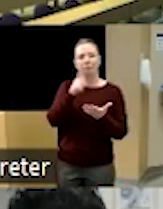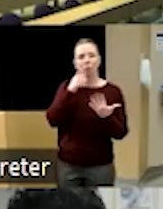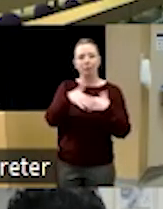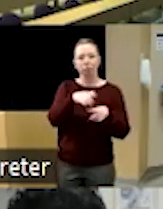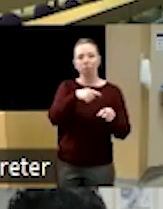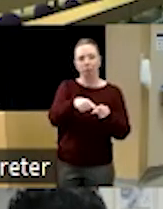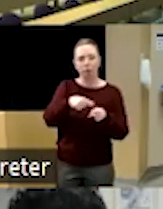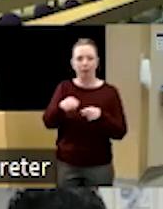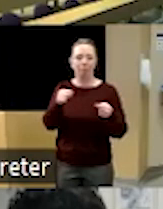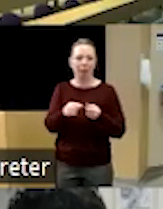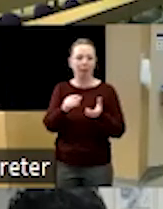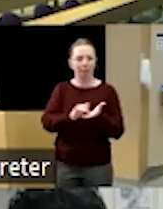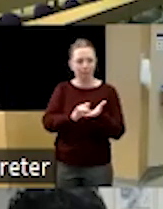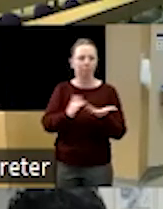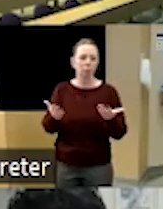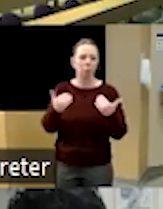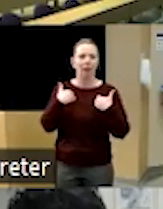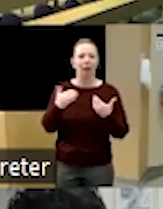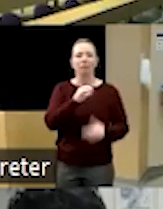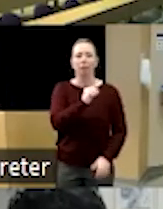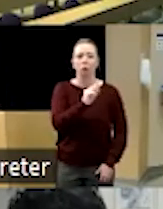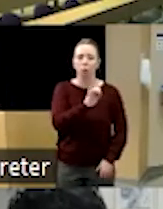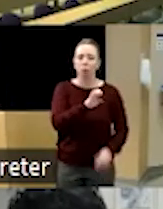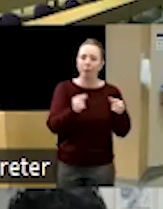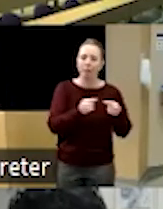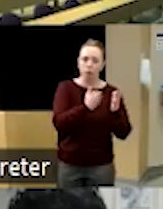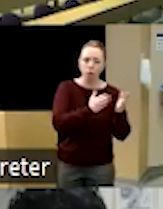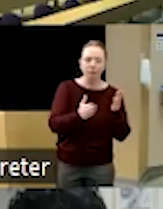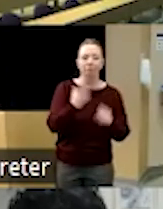acute pain service we have an outpatient pain clinic we have a what I would call a